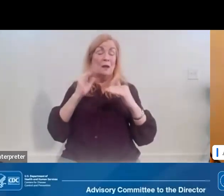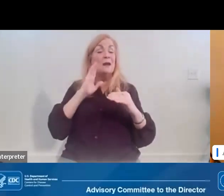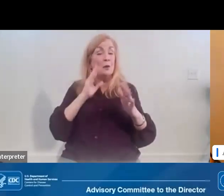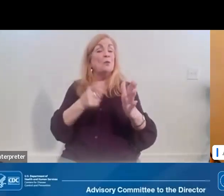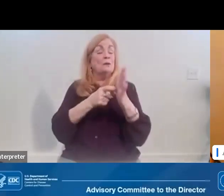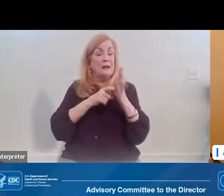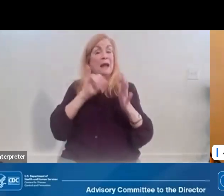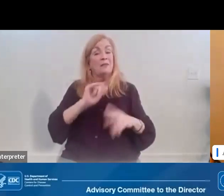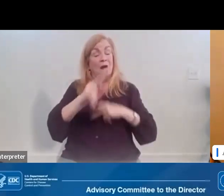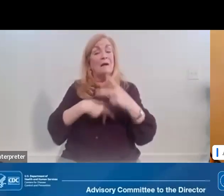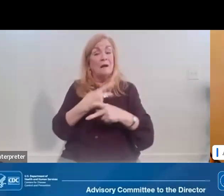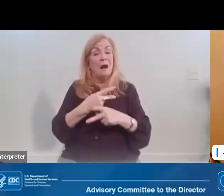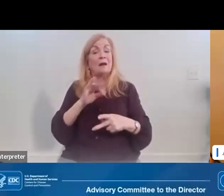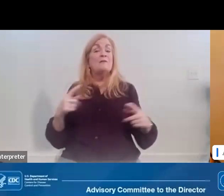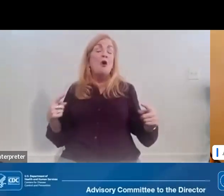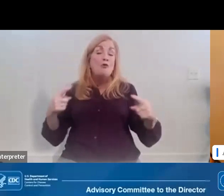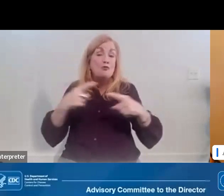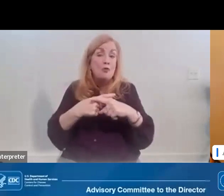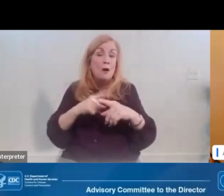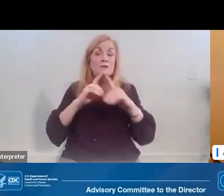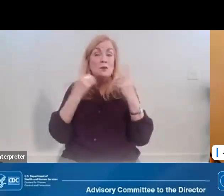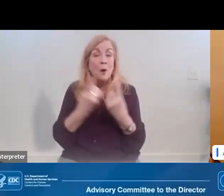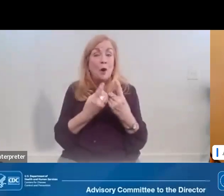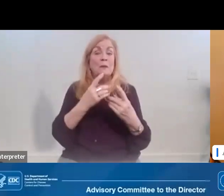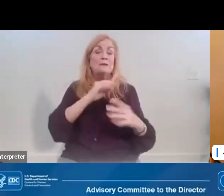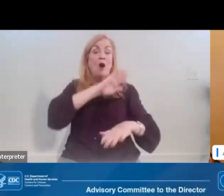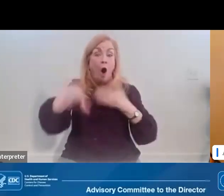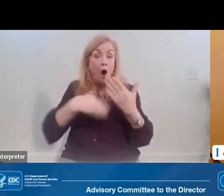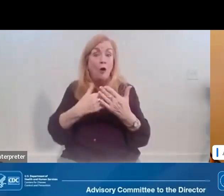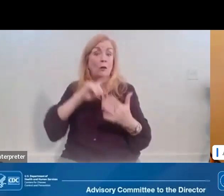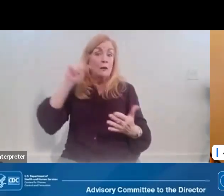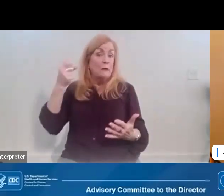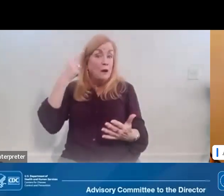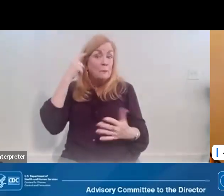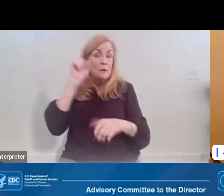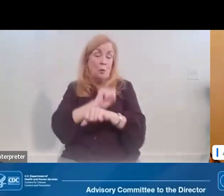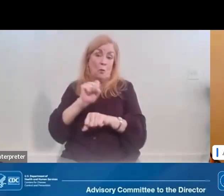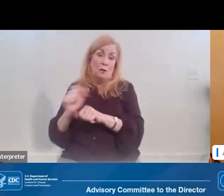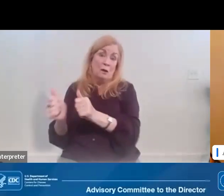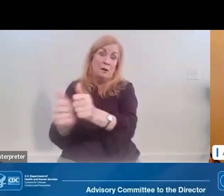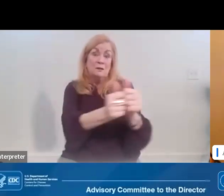you know, whole of government approach to it. And you know, I think CDC should be the one that drives that.